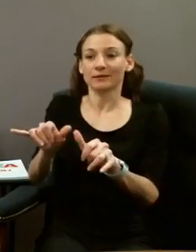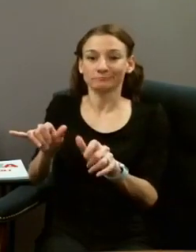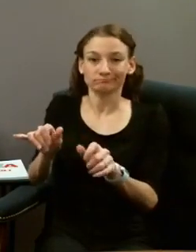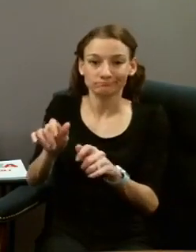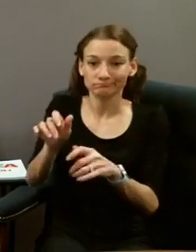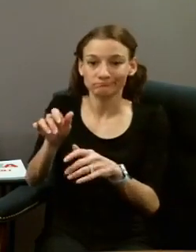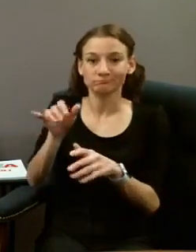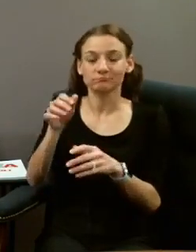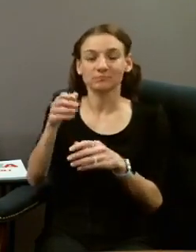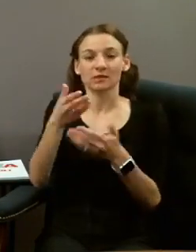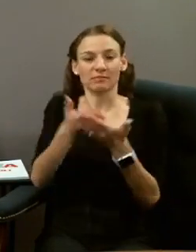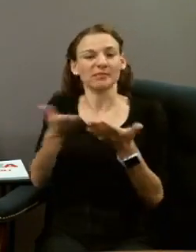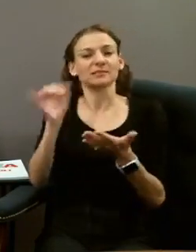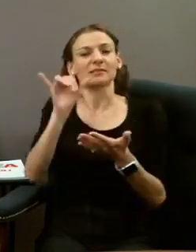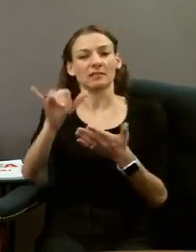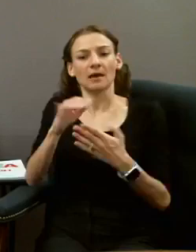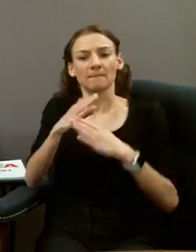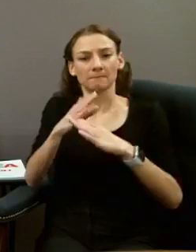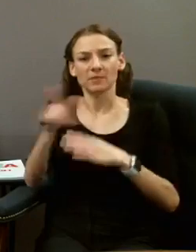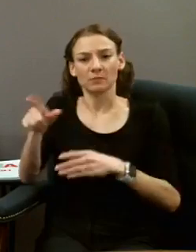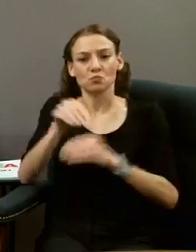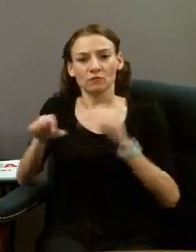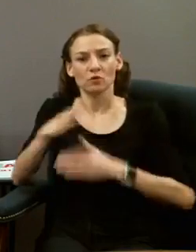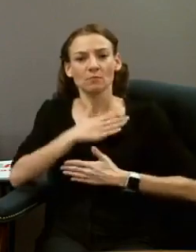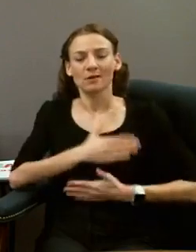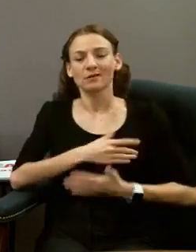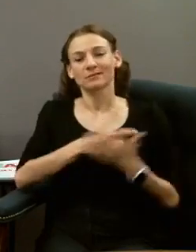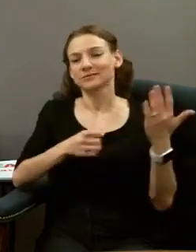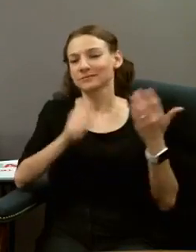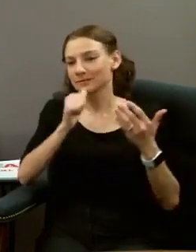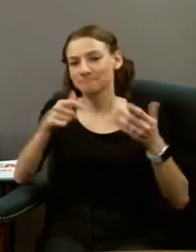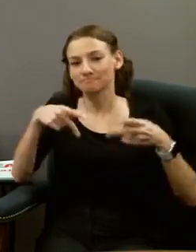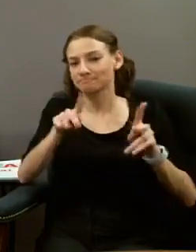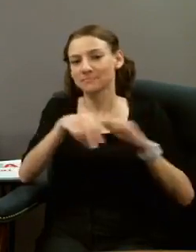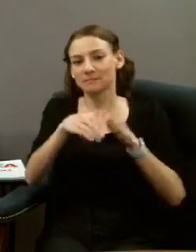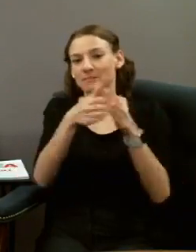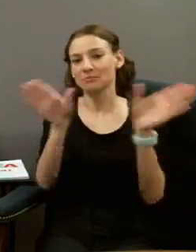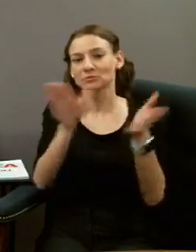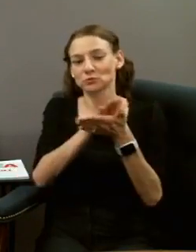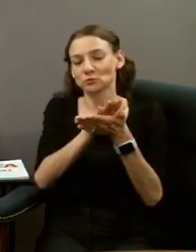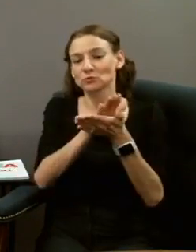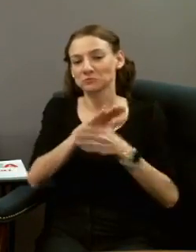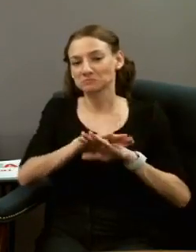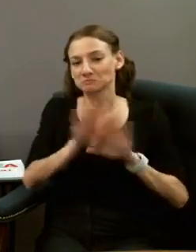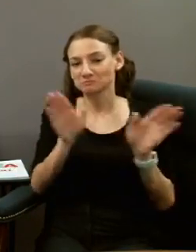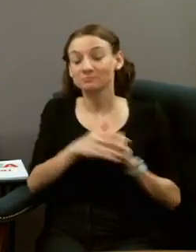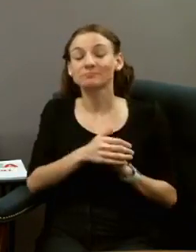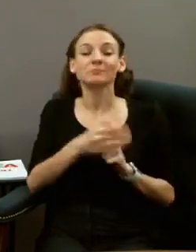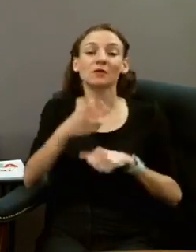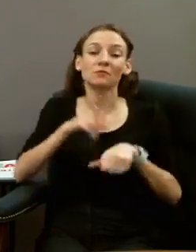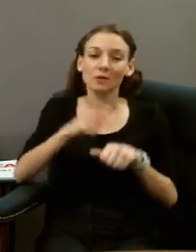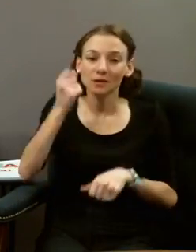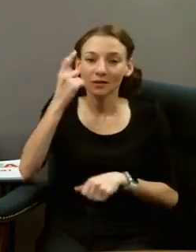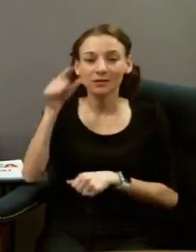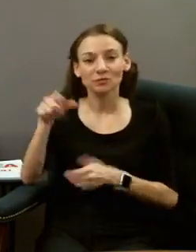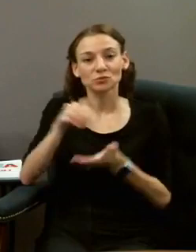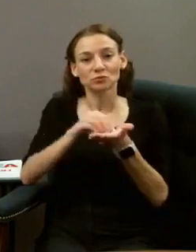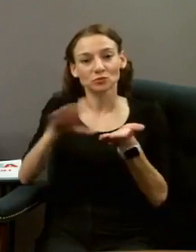in our public schools to help a student with a disability. Now of course, students with disabilities have many different needs.